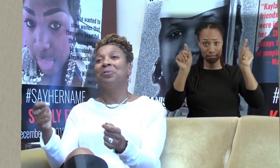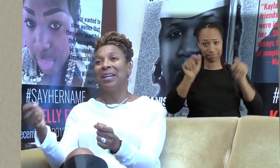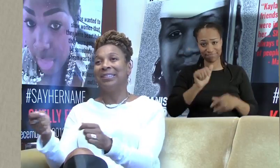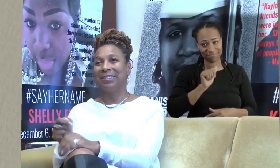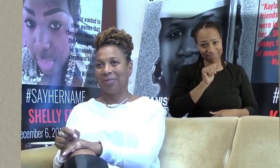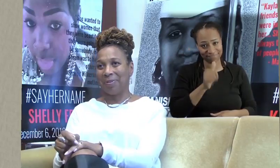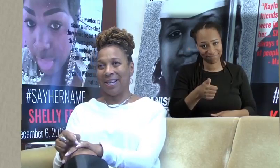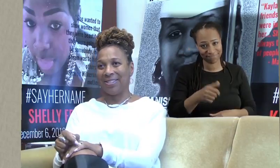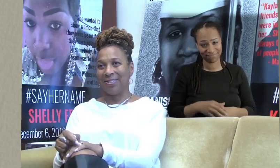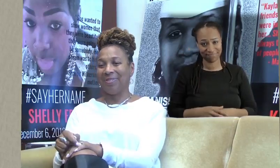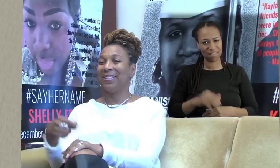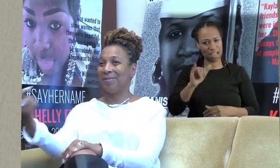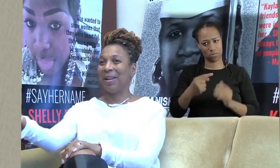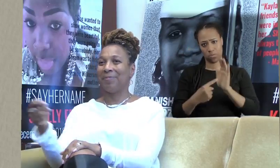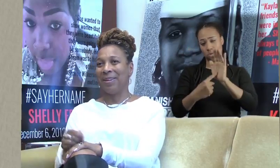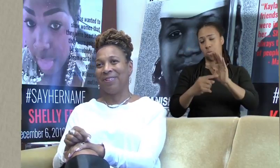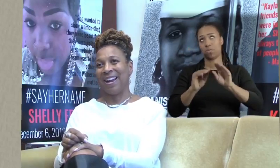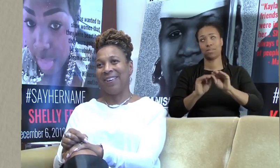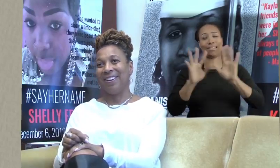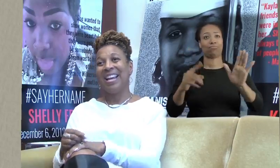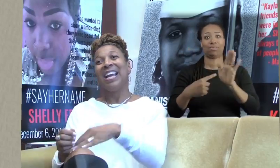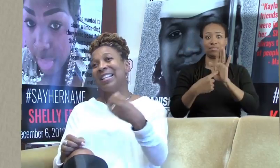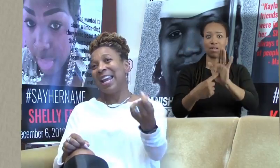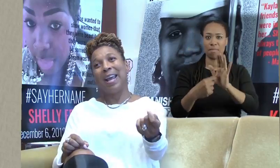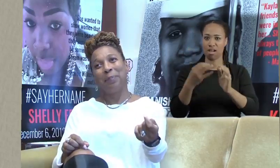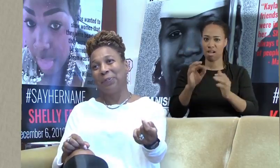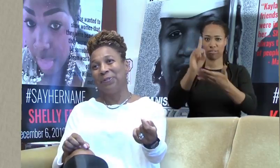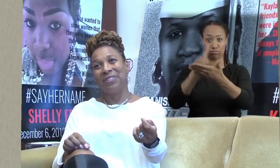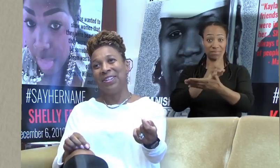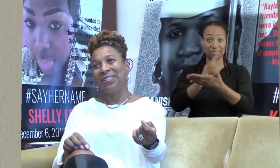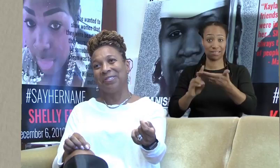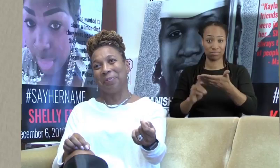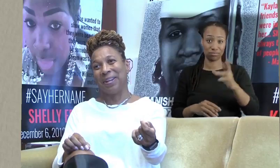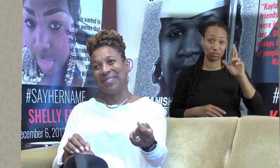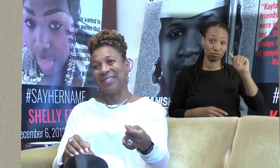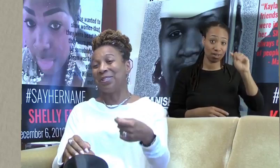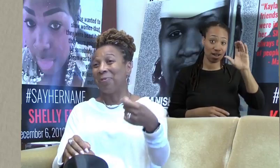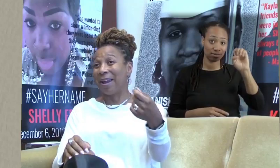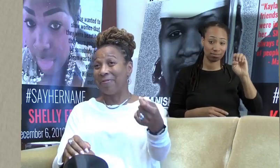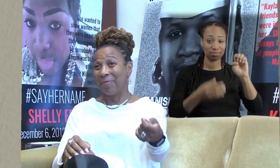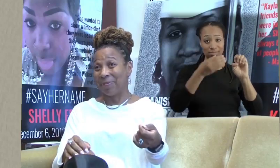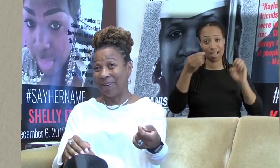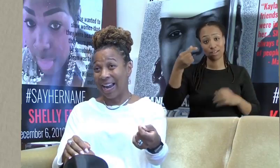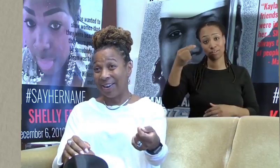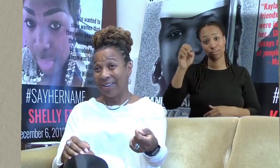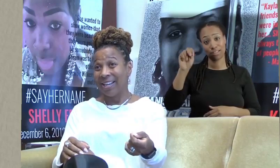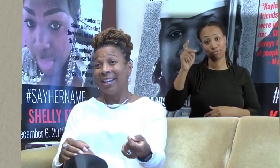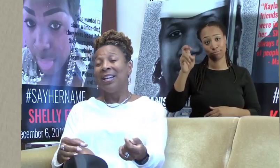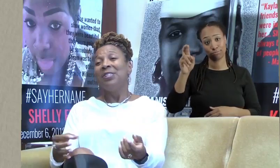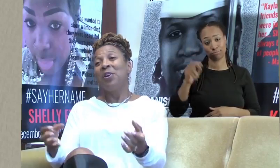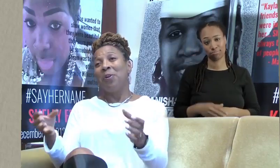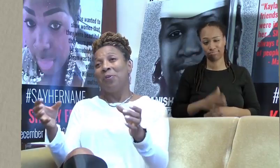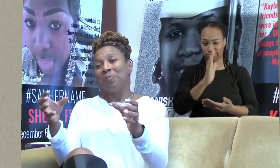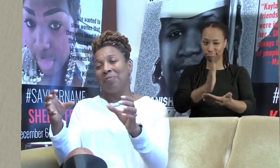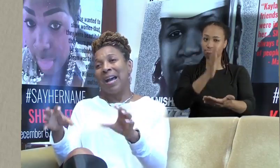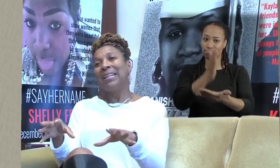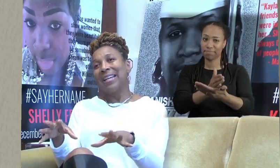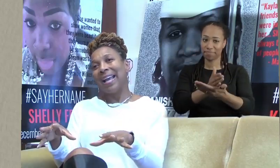So, to us, that looks like a clear example of race and gender discrimination. Full stop.